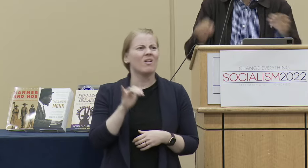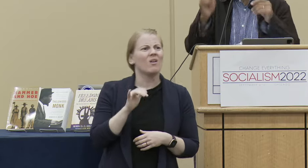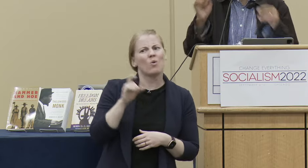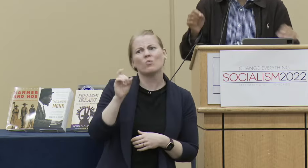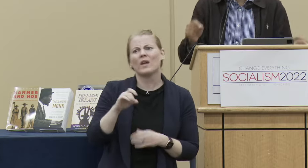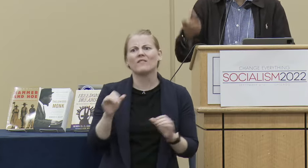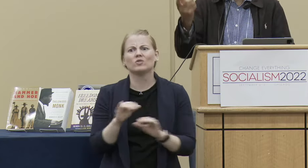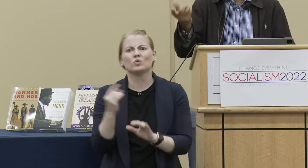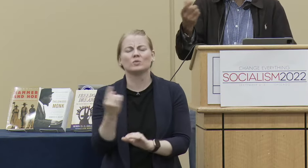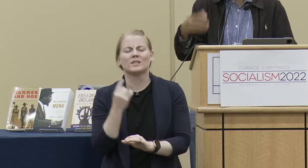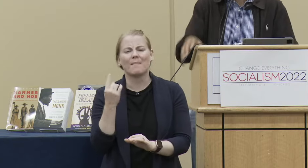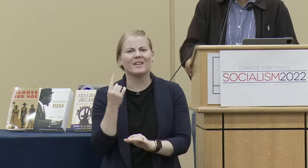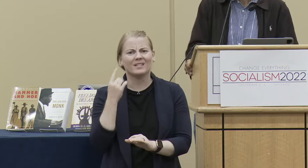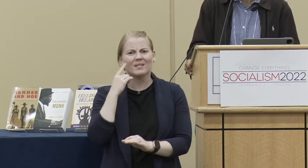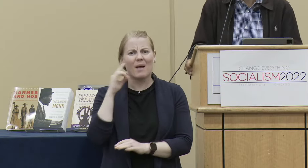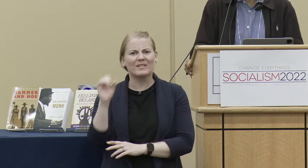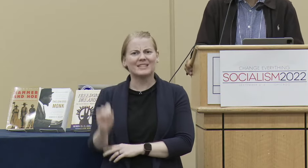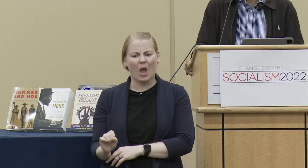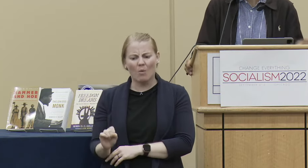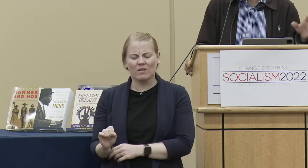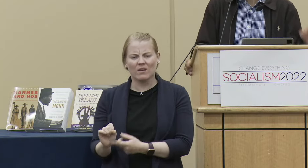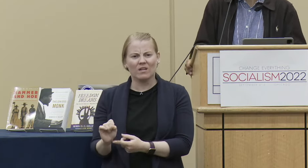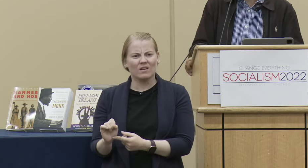election, all these colleagues, oh, we got to do something